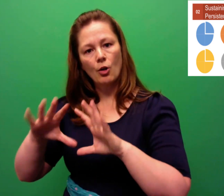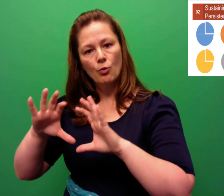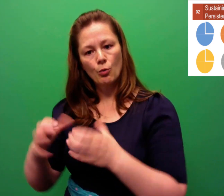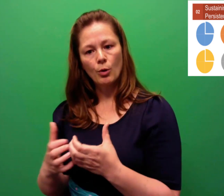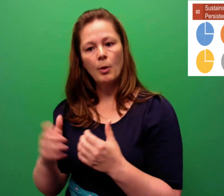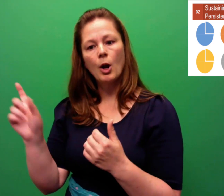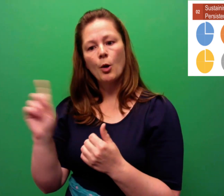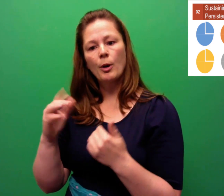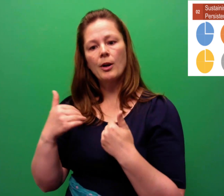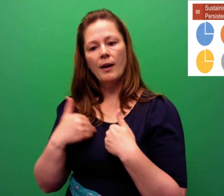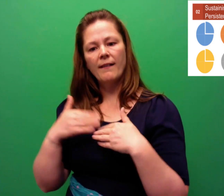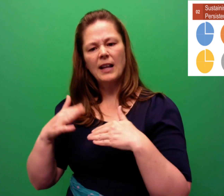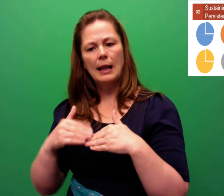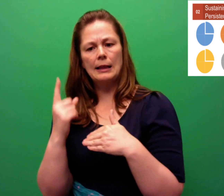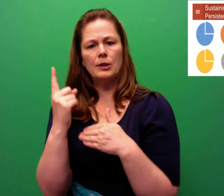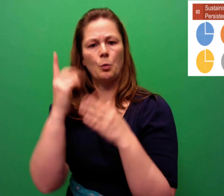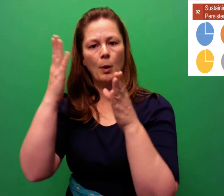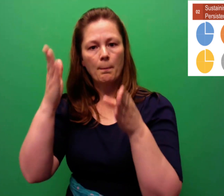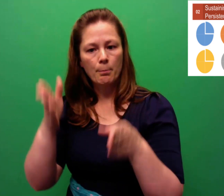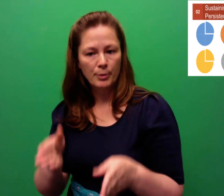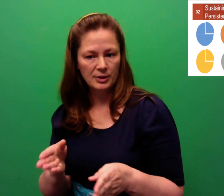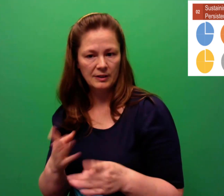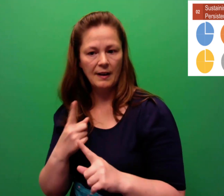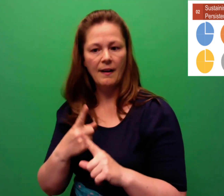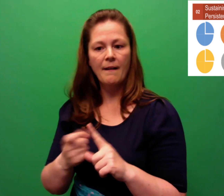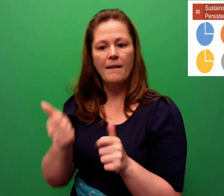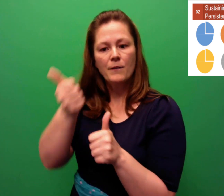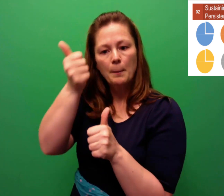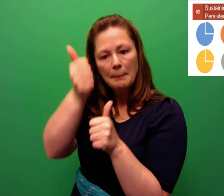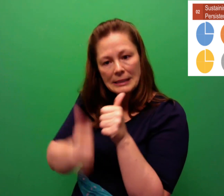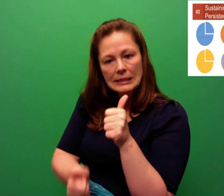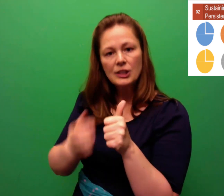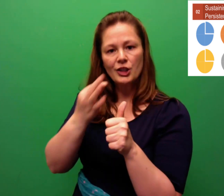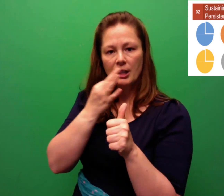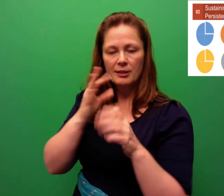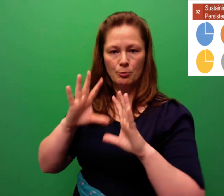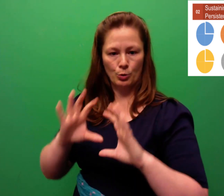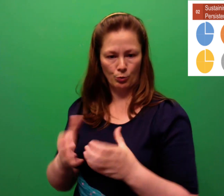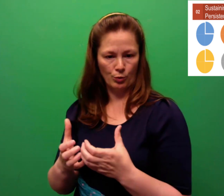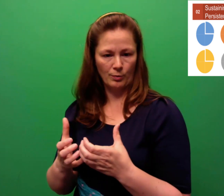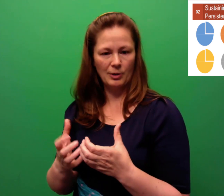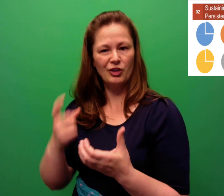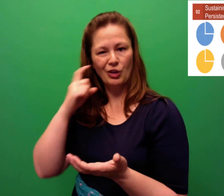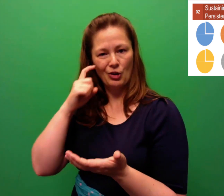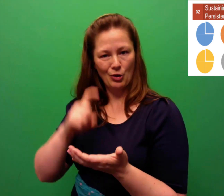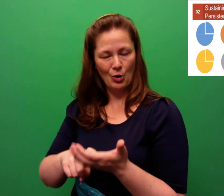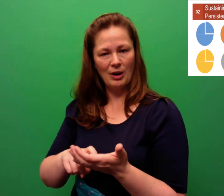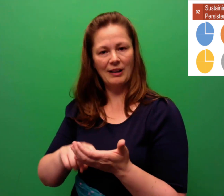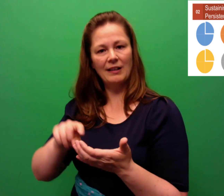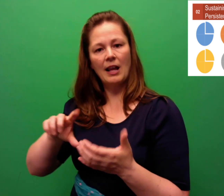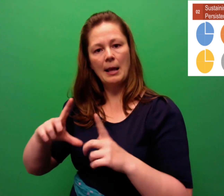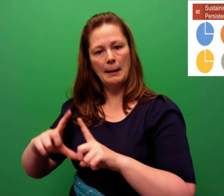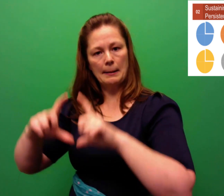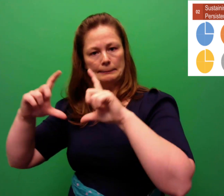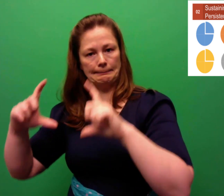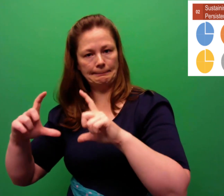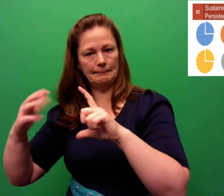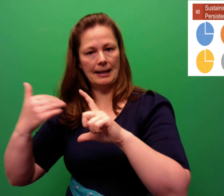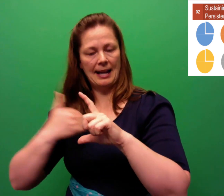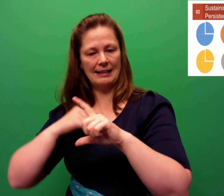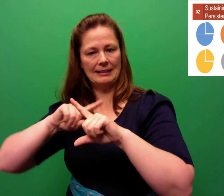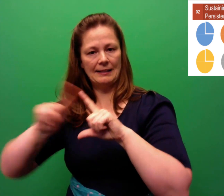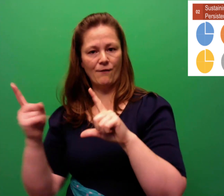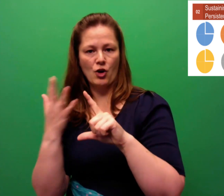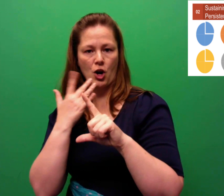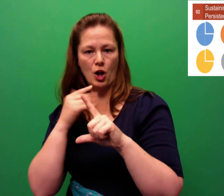group that has at least one person from each of the expert groups. If you notice